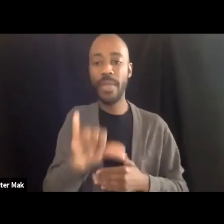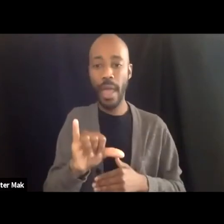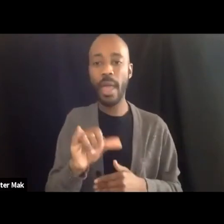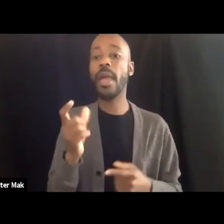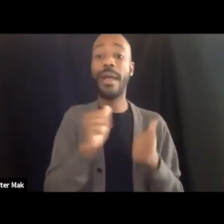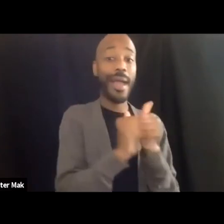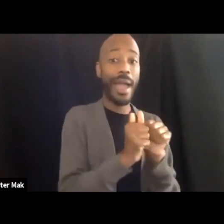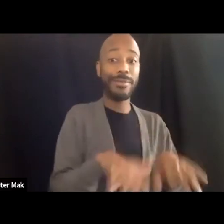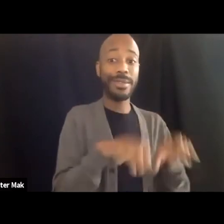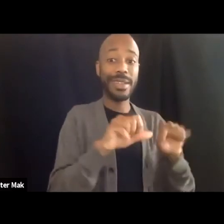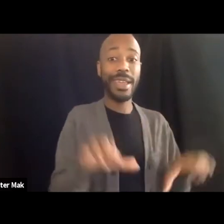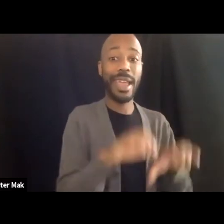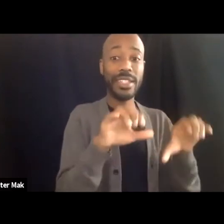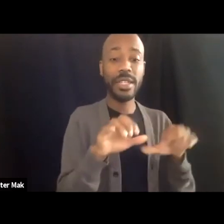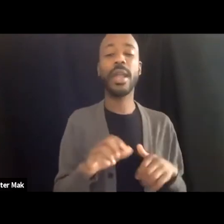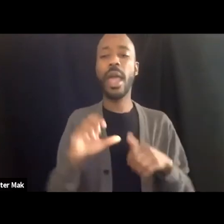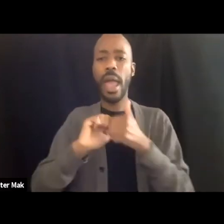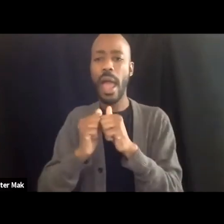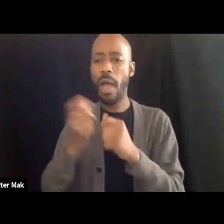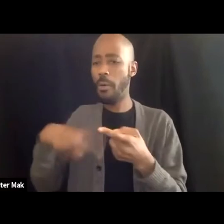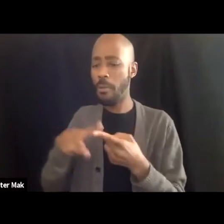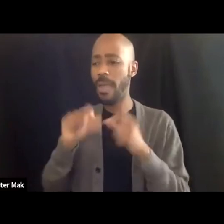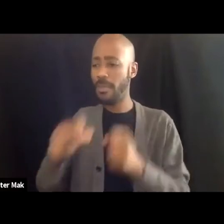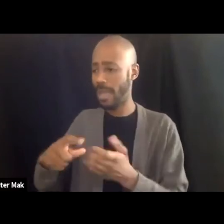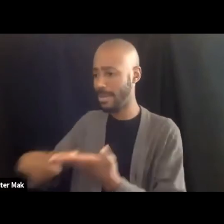how and when to to dialogue , how and when that you're gonna step forward